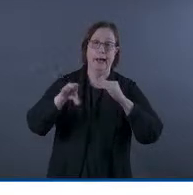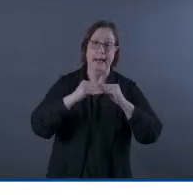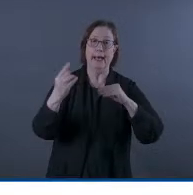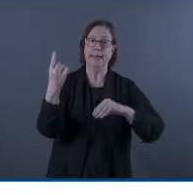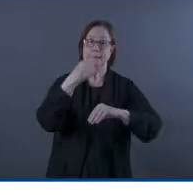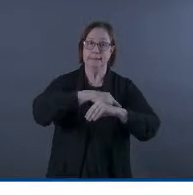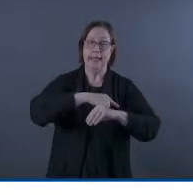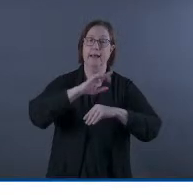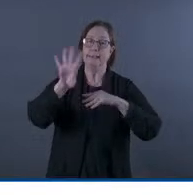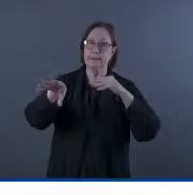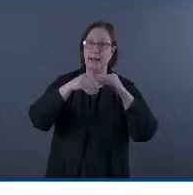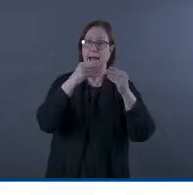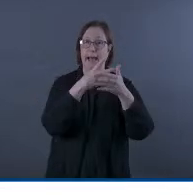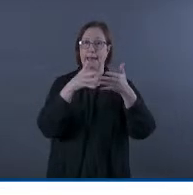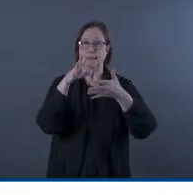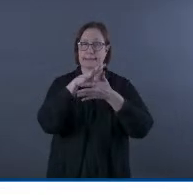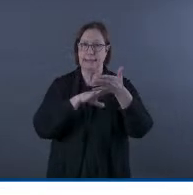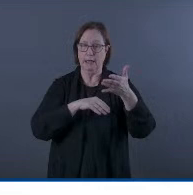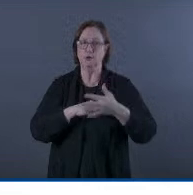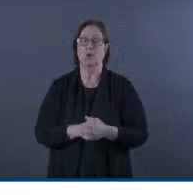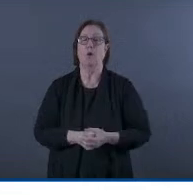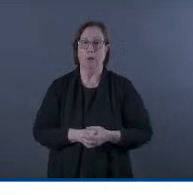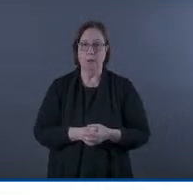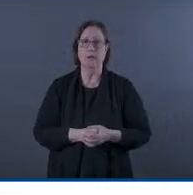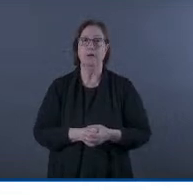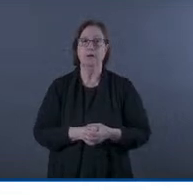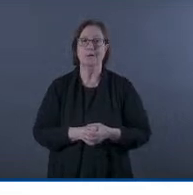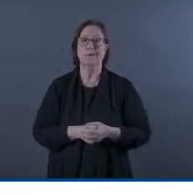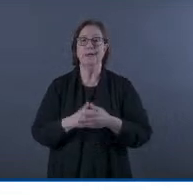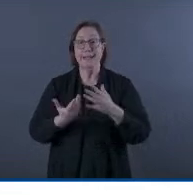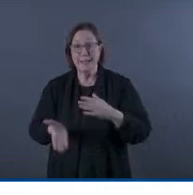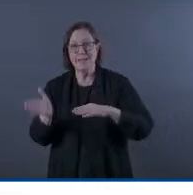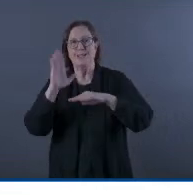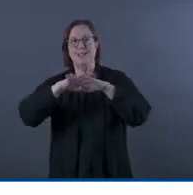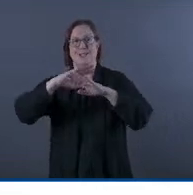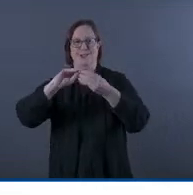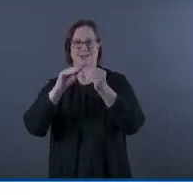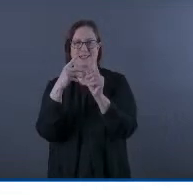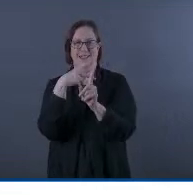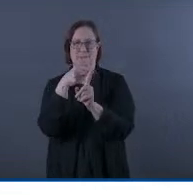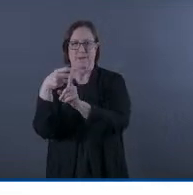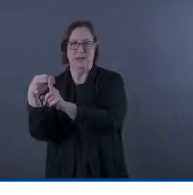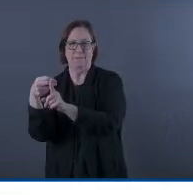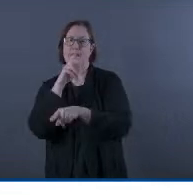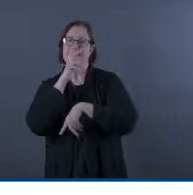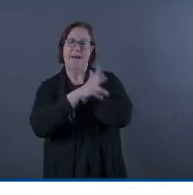and not diverting vaccines away from other providers in our community that are also vaccinating patients.